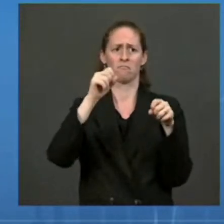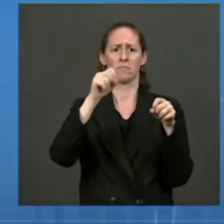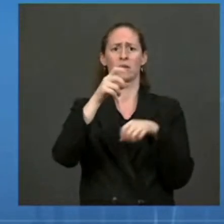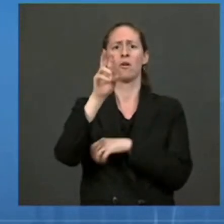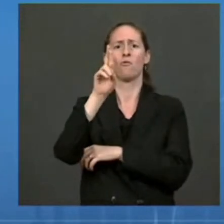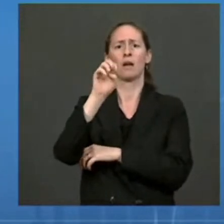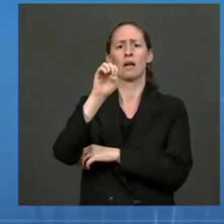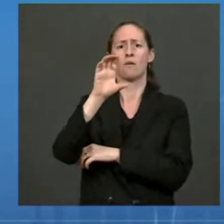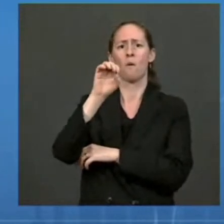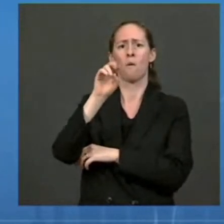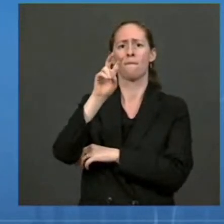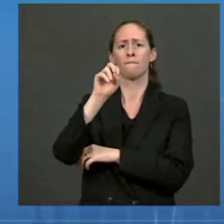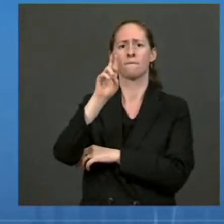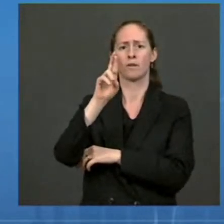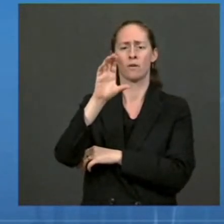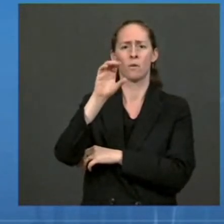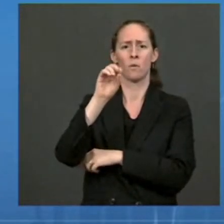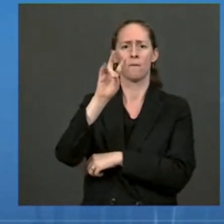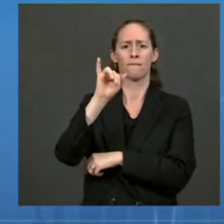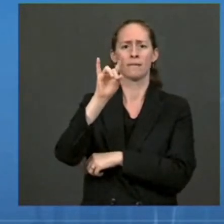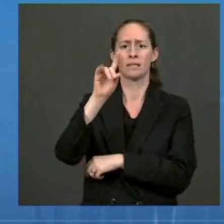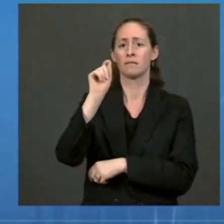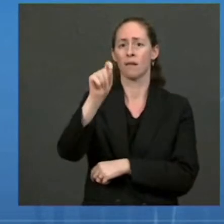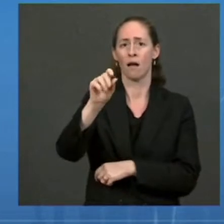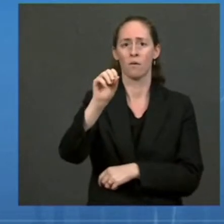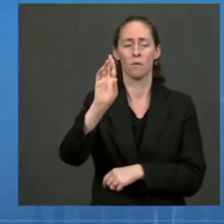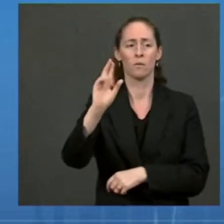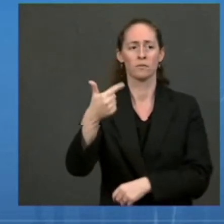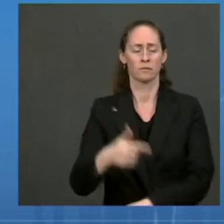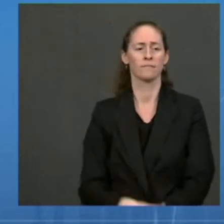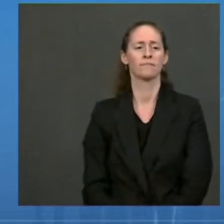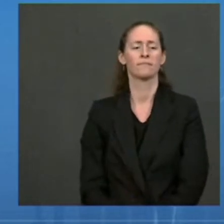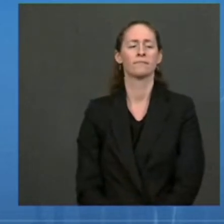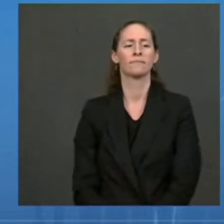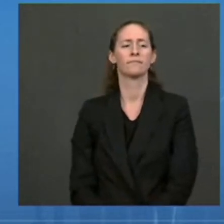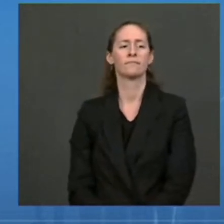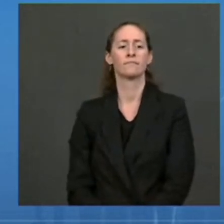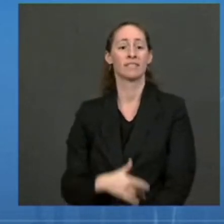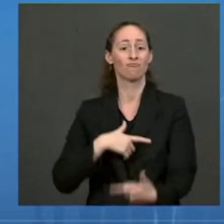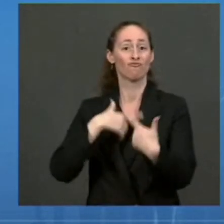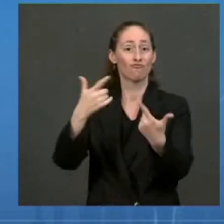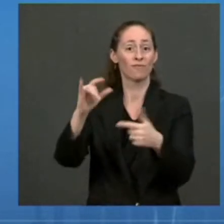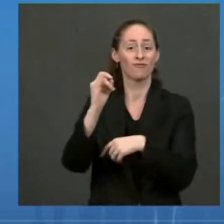TO SIGN UP TO GET UPDATES,